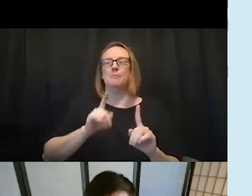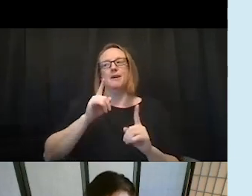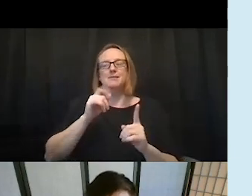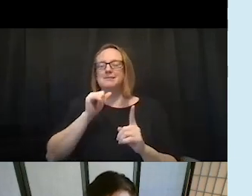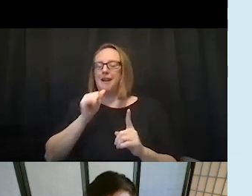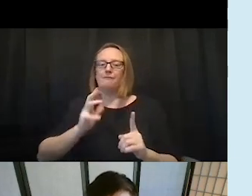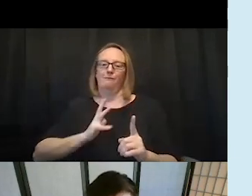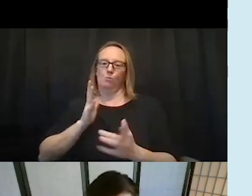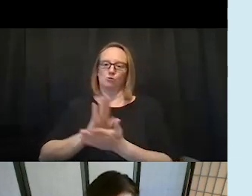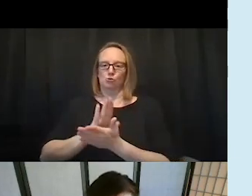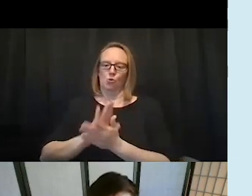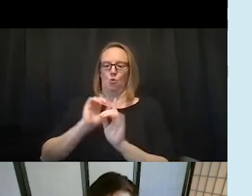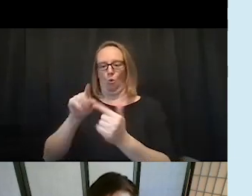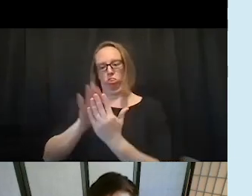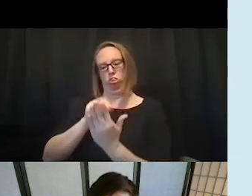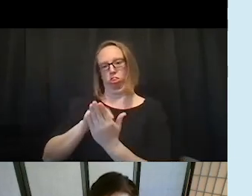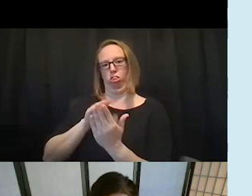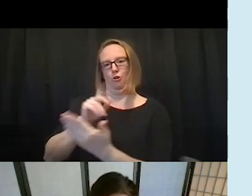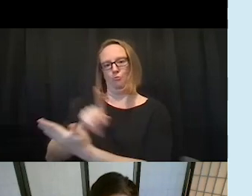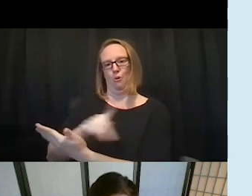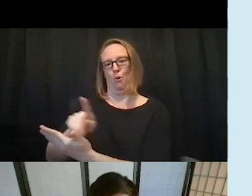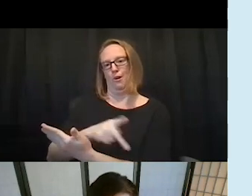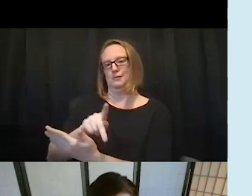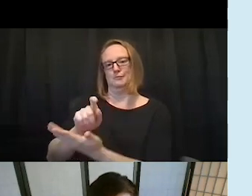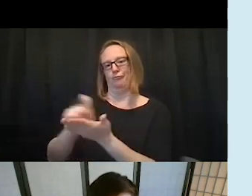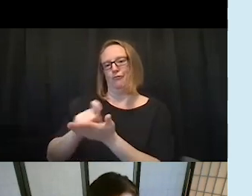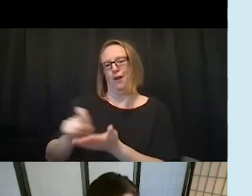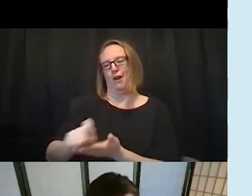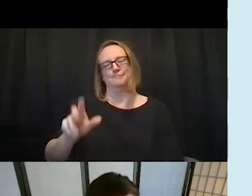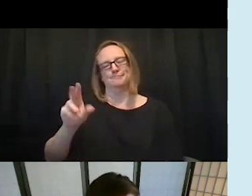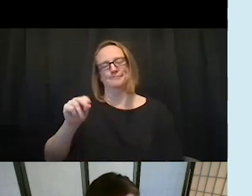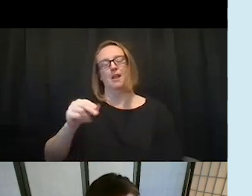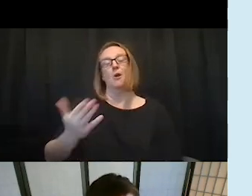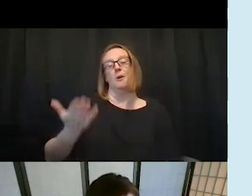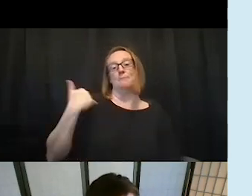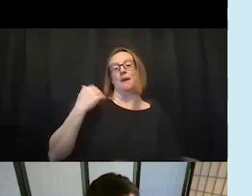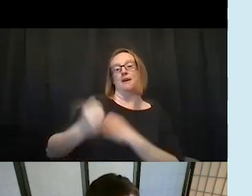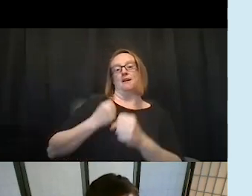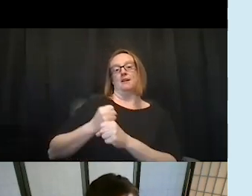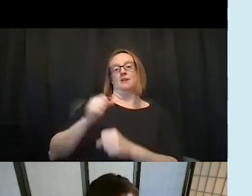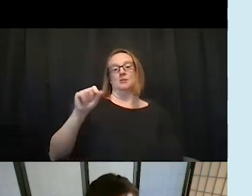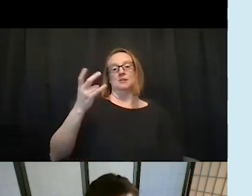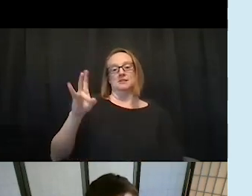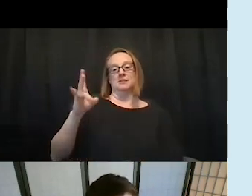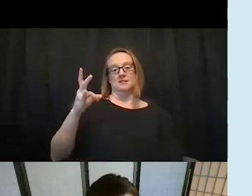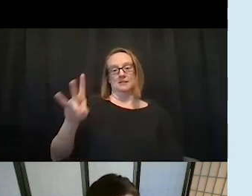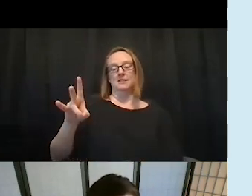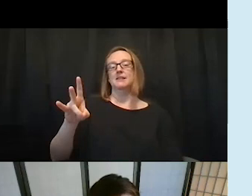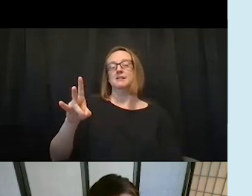in in writing poetry, um I started writing in 2017 as- as really just a form of therapy